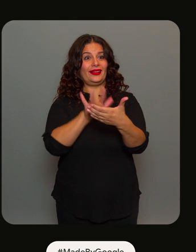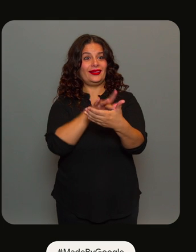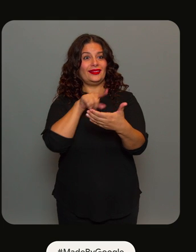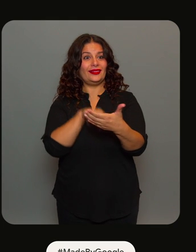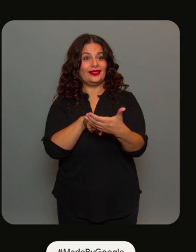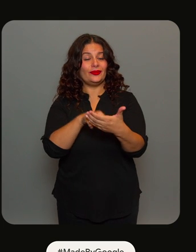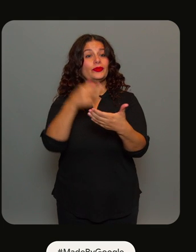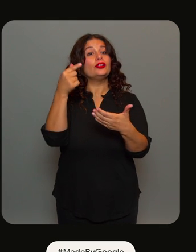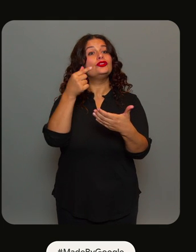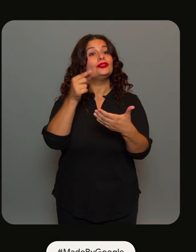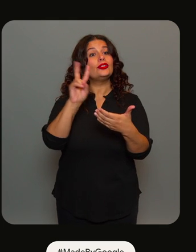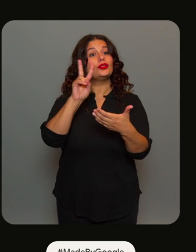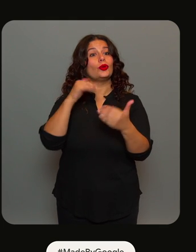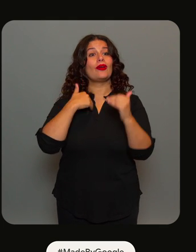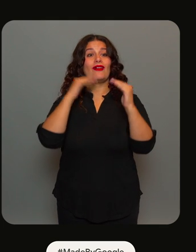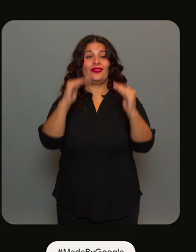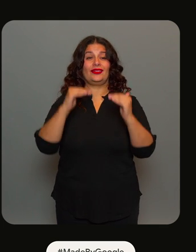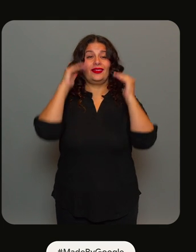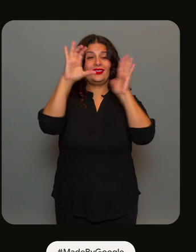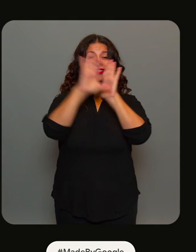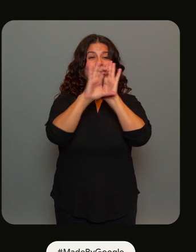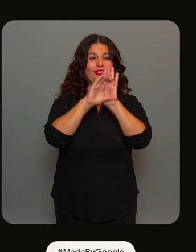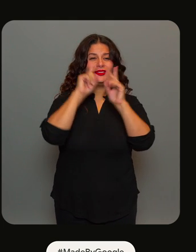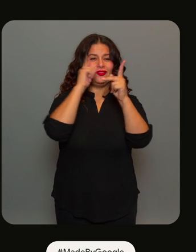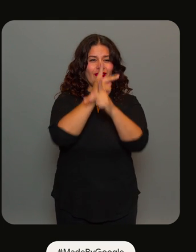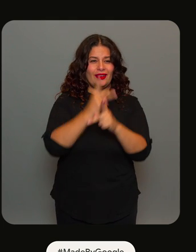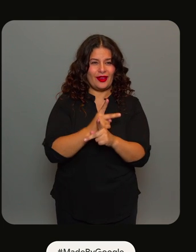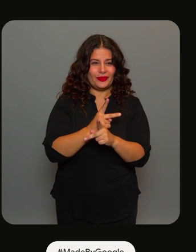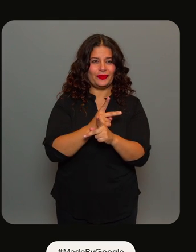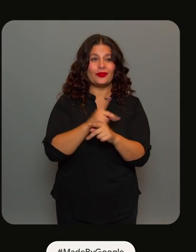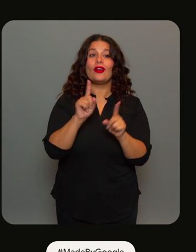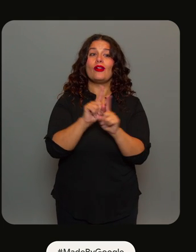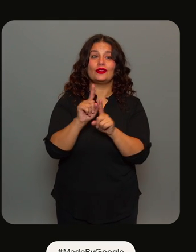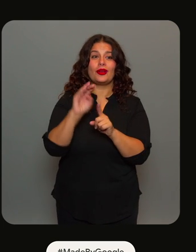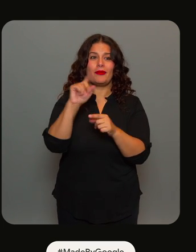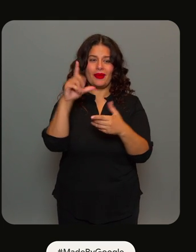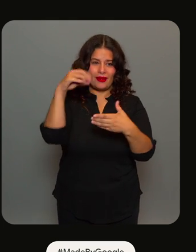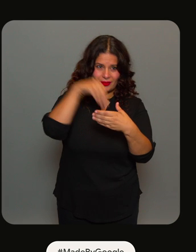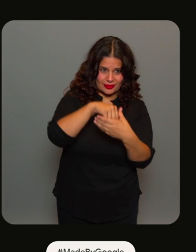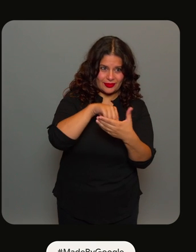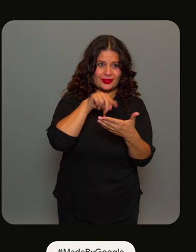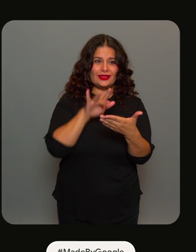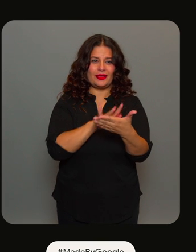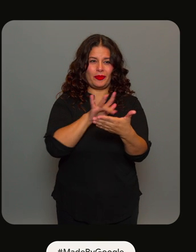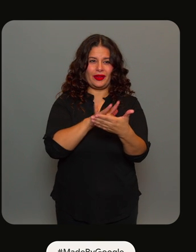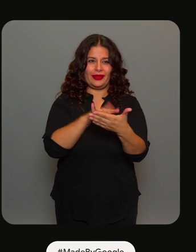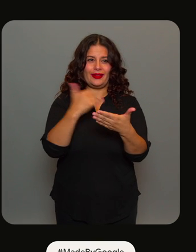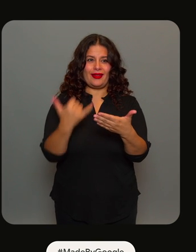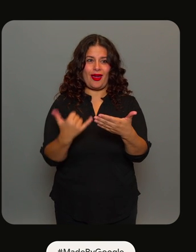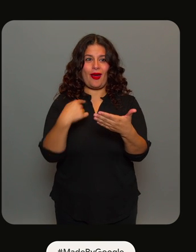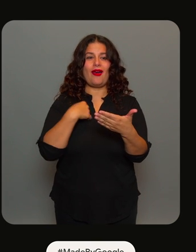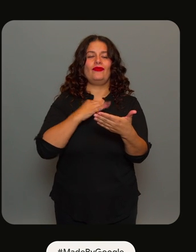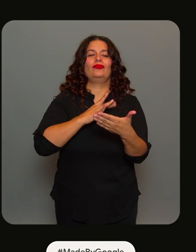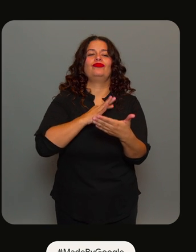With Tensor G2's advanced image processing and machine learning, Pixel Tablet has a whole new level of personalized